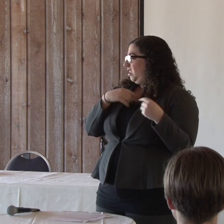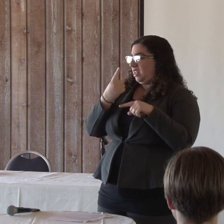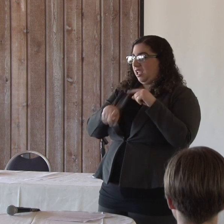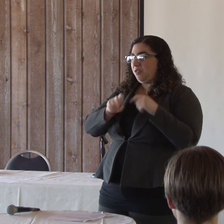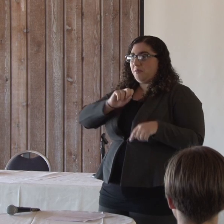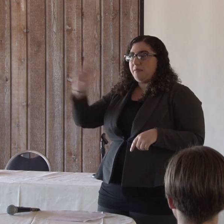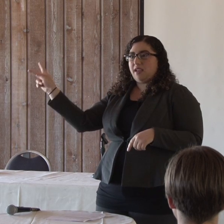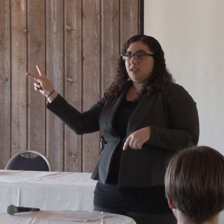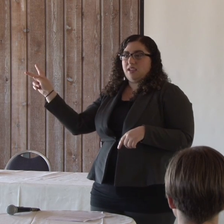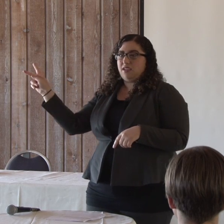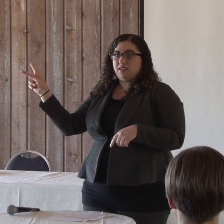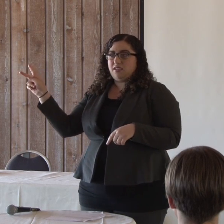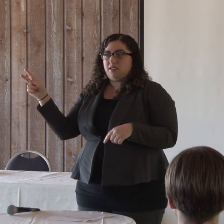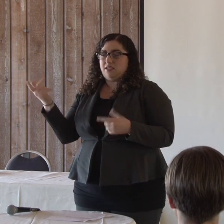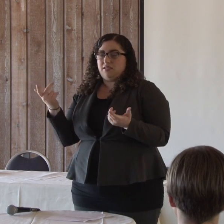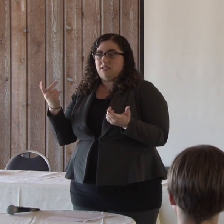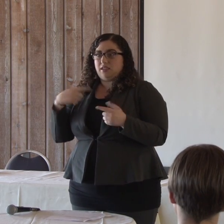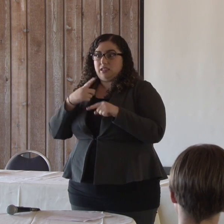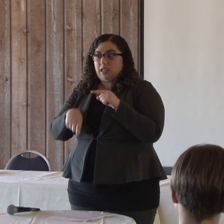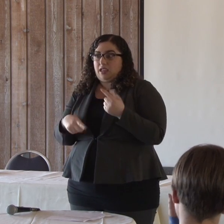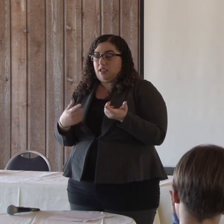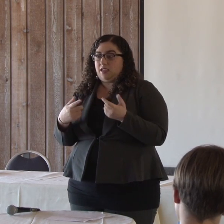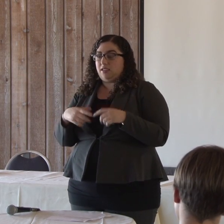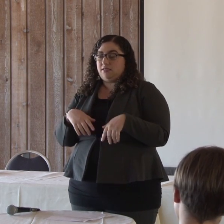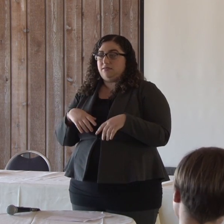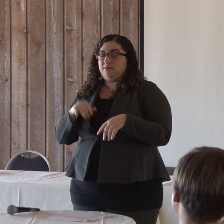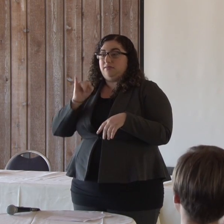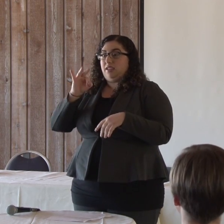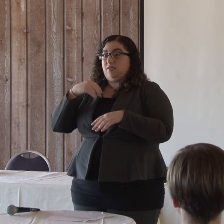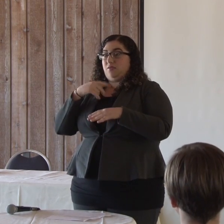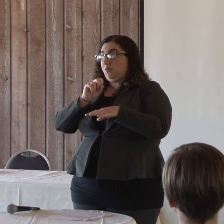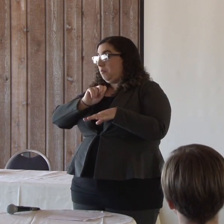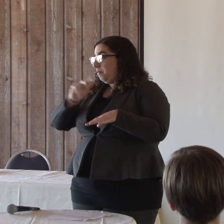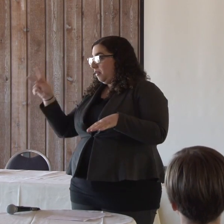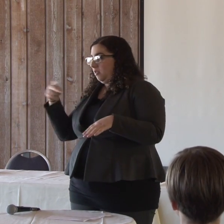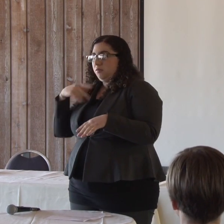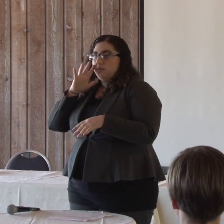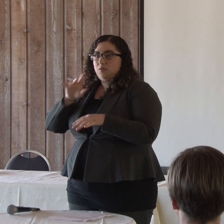That's my family. I have family members who died. Why are we leaving them? Why couldn't we go